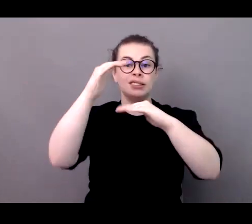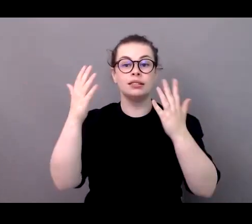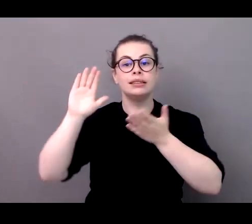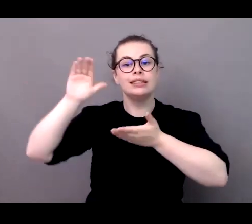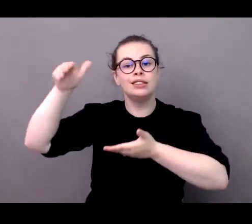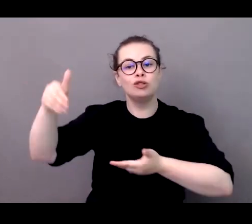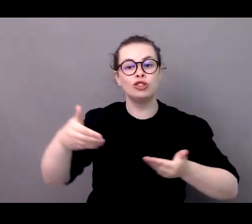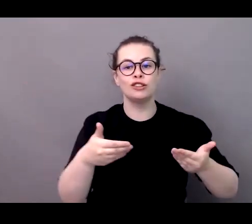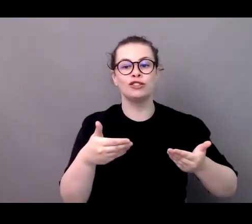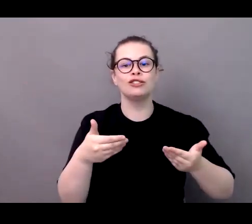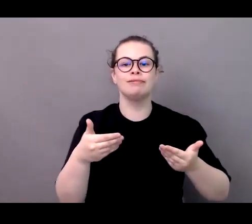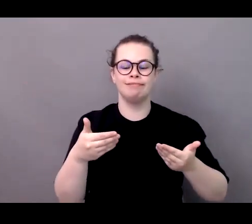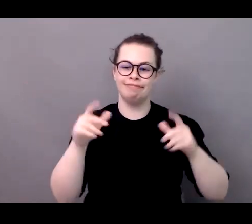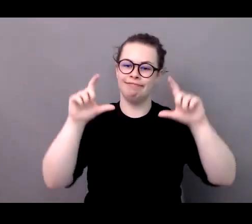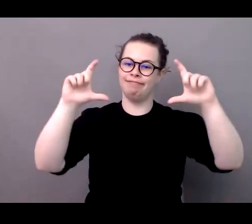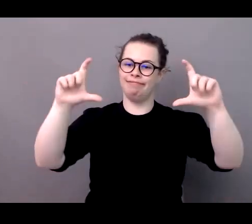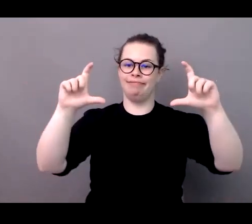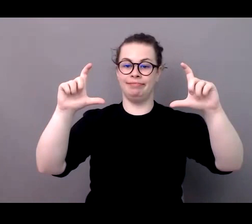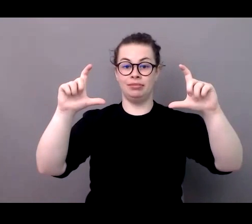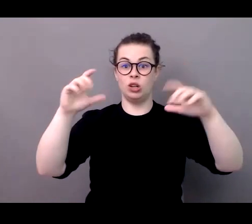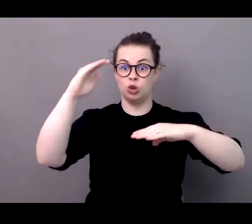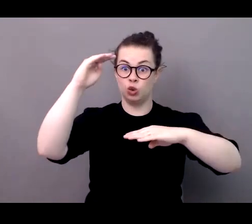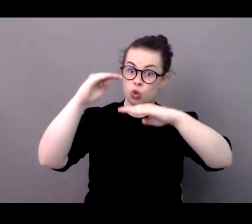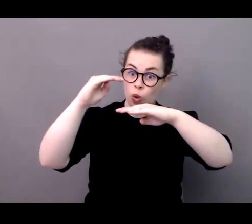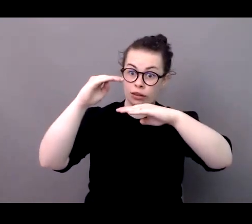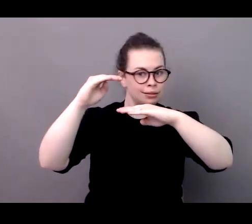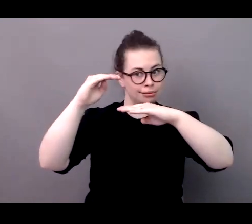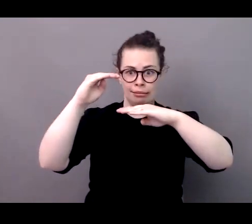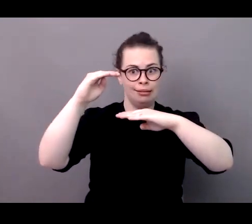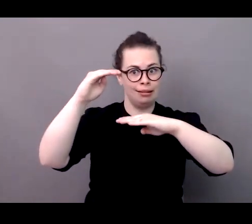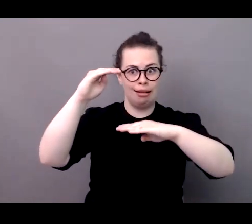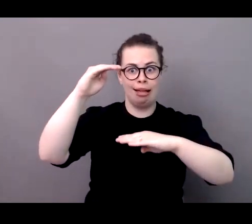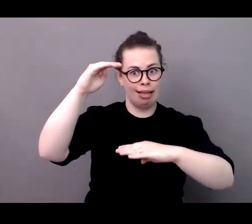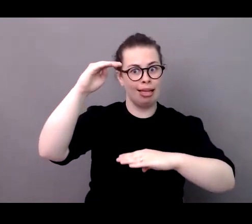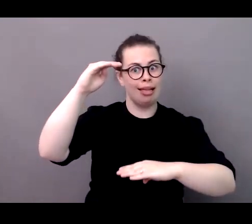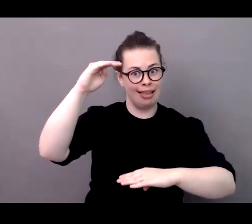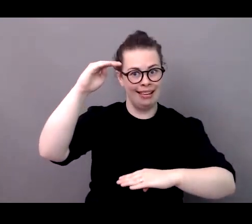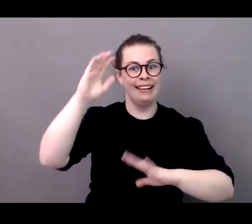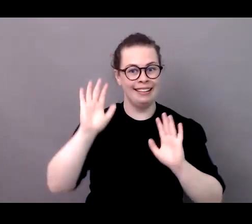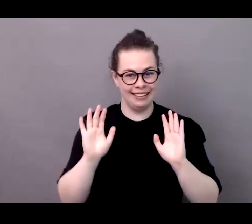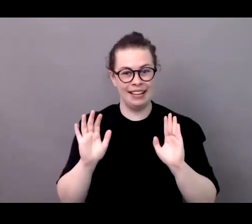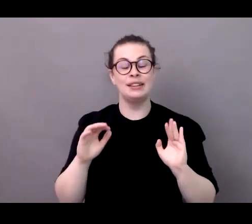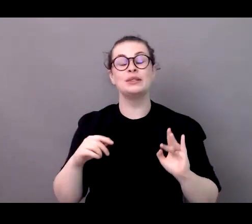But it is not a particularly short introduction. So we're kind of considering this to be one of the